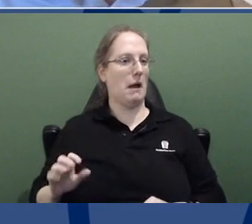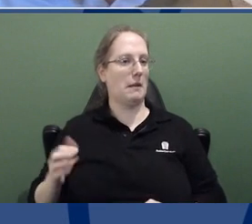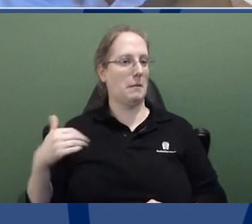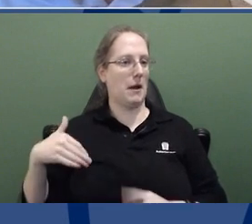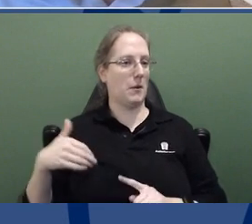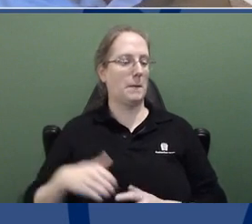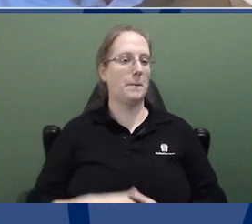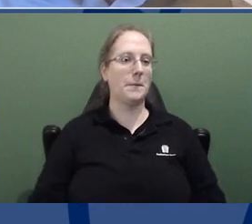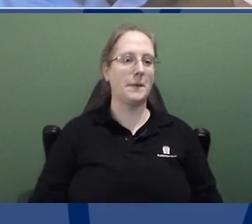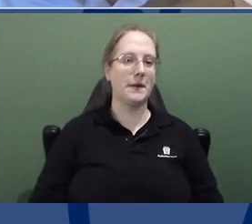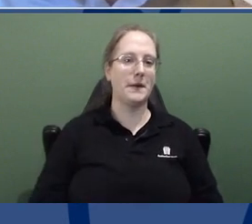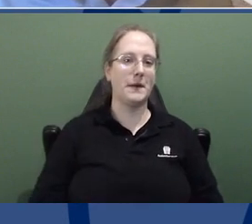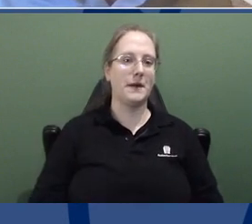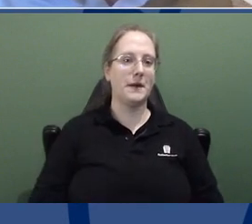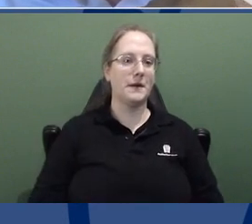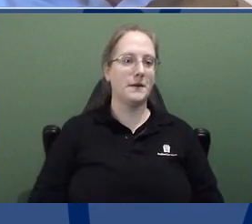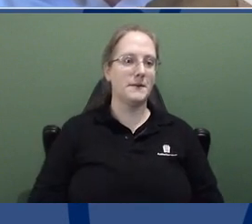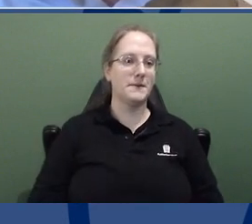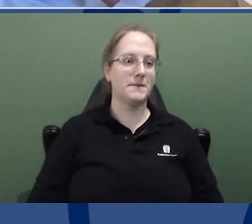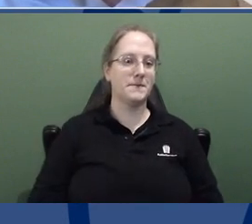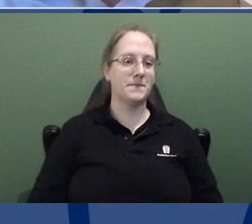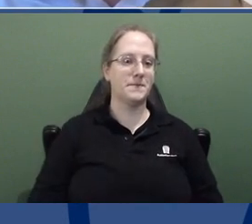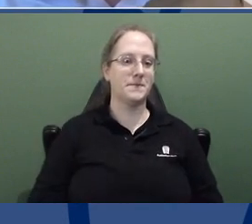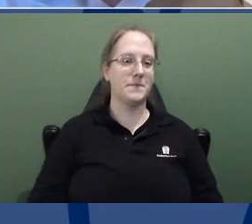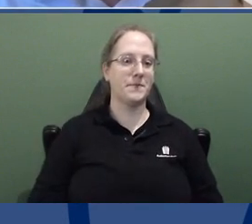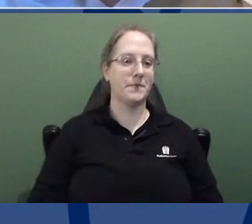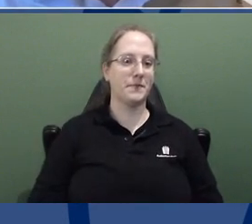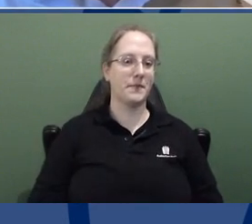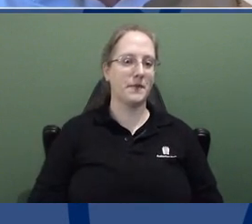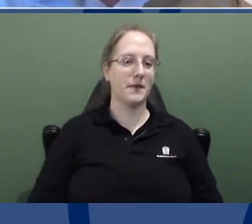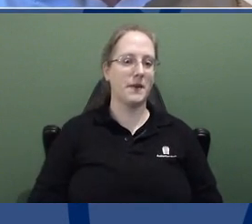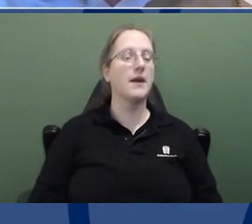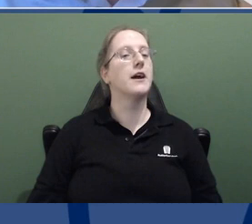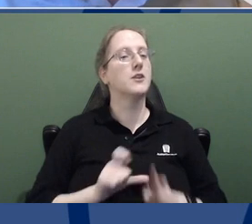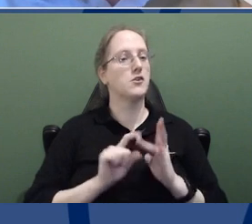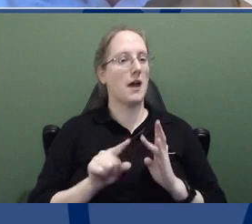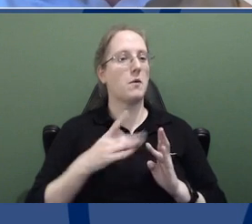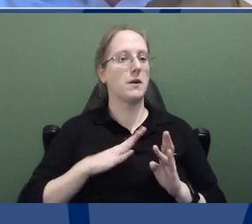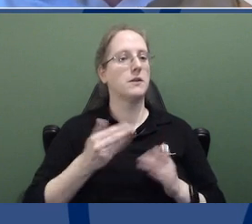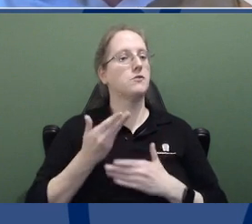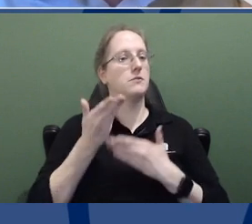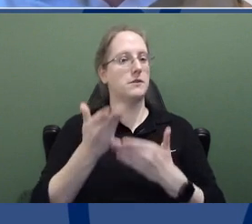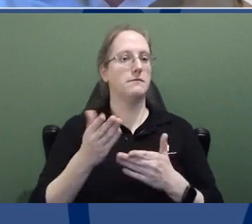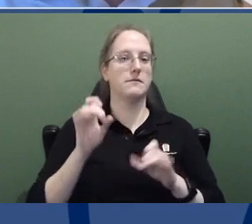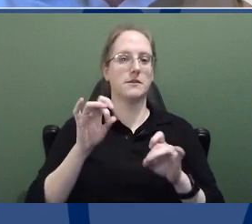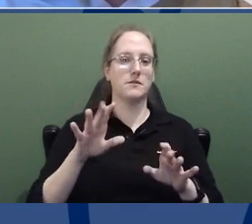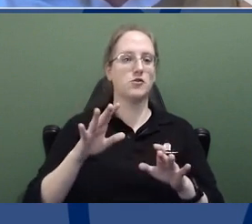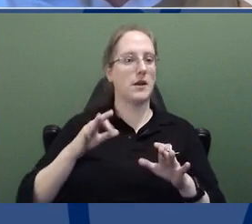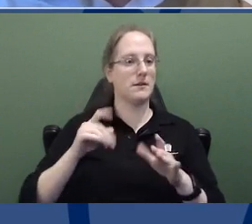‑ so to do that they will need to submit an Australian tax return for the 19/20 year